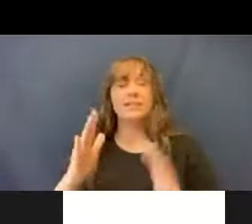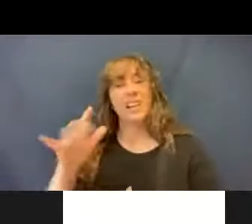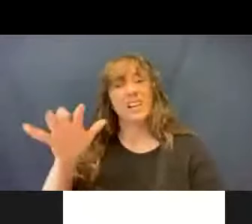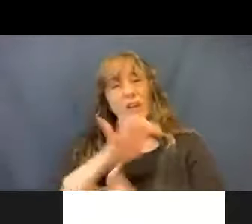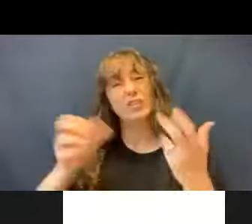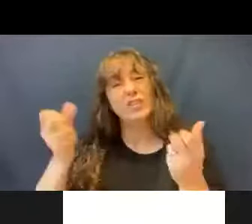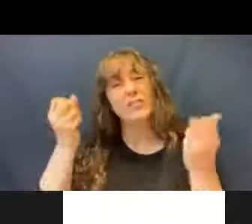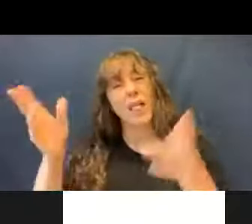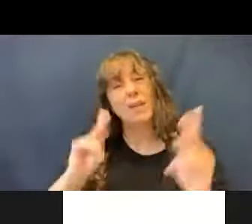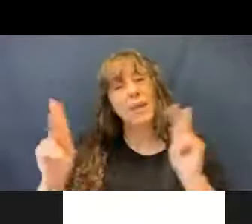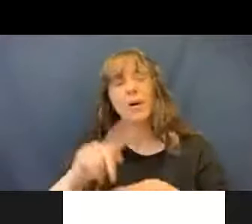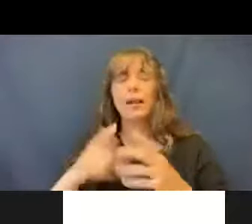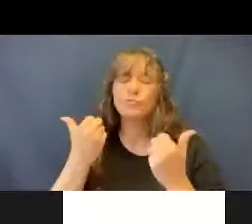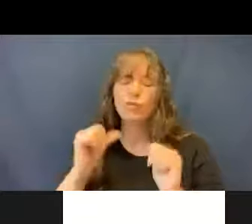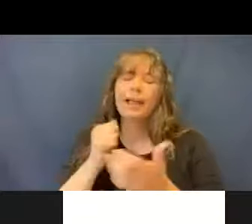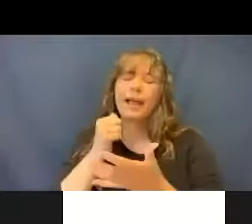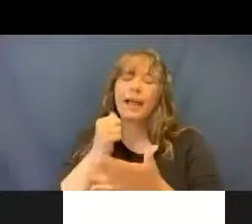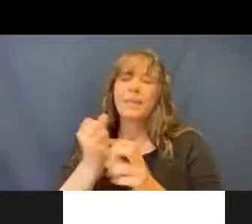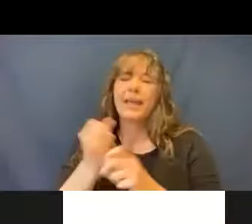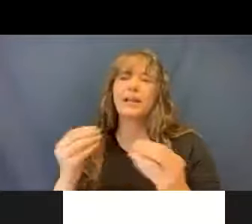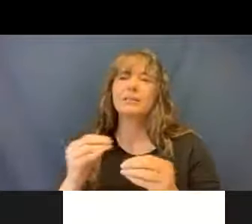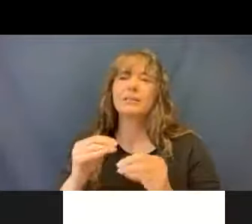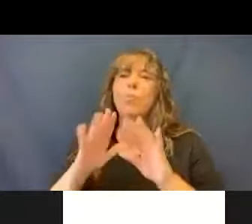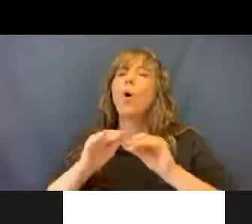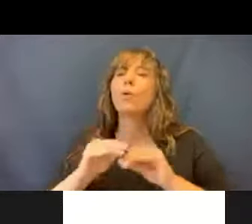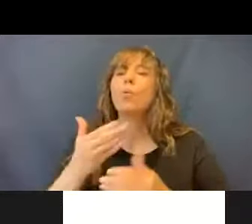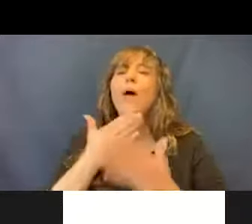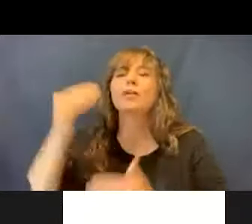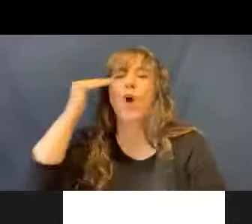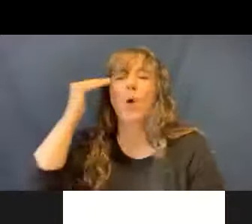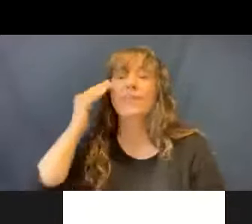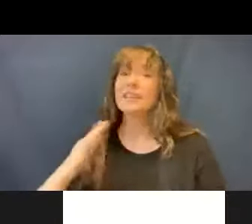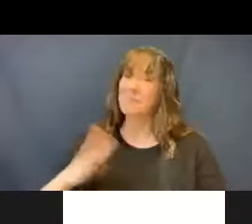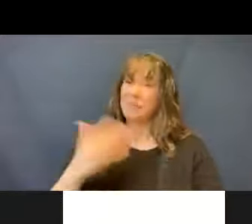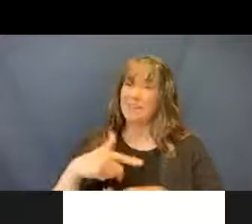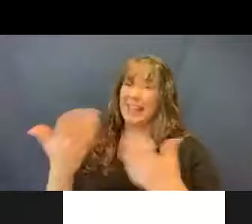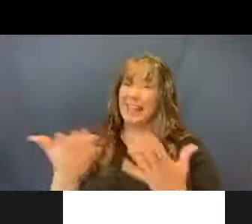trying to help make it more well known. So happy to be here. Happy to be a proud person